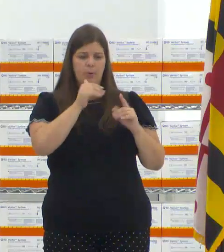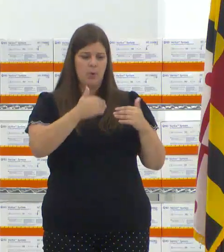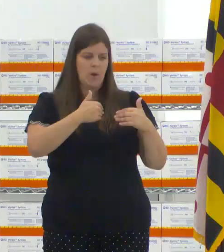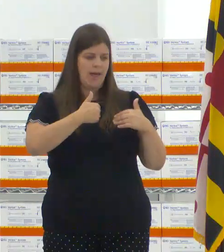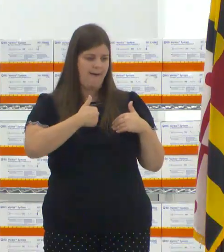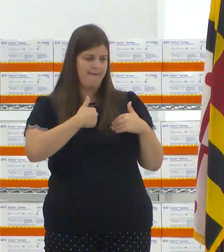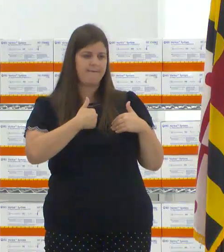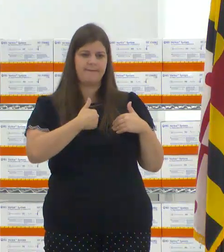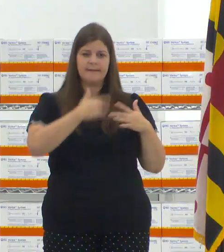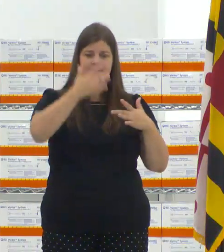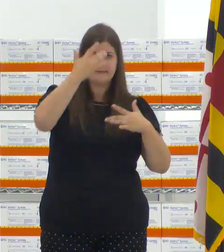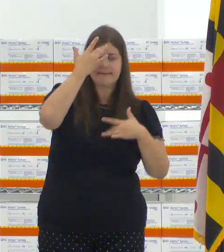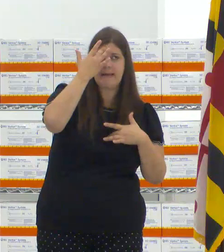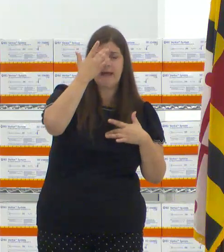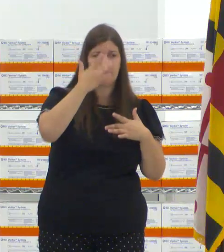Great question.